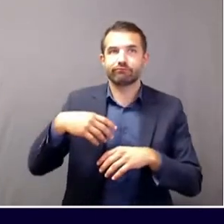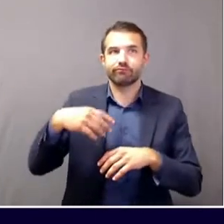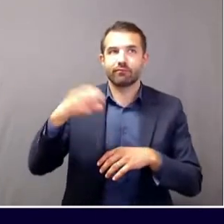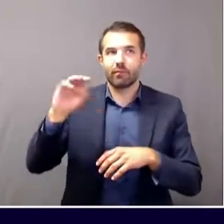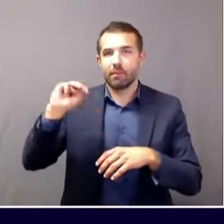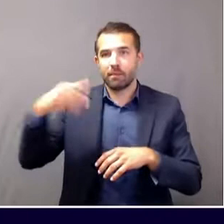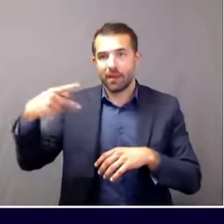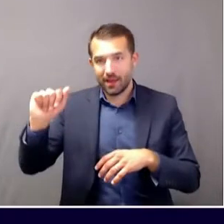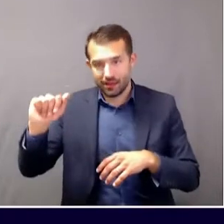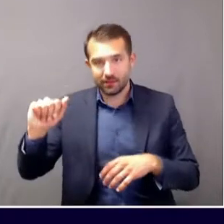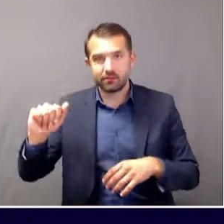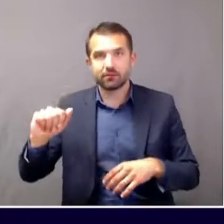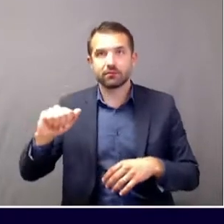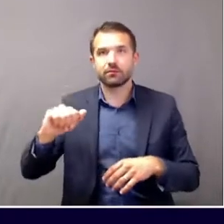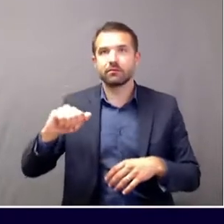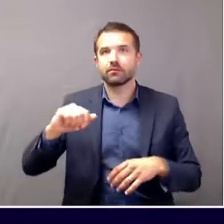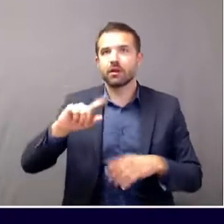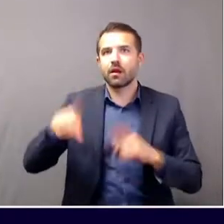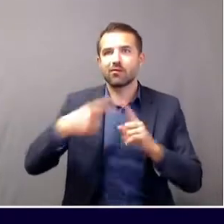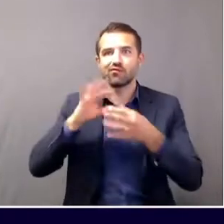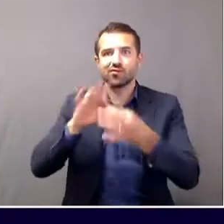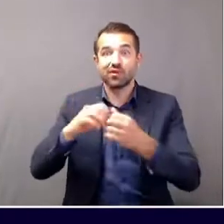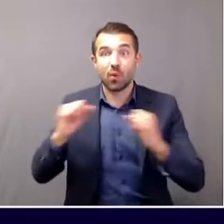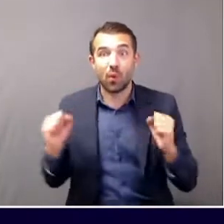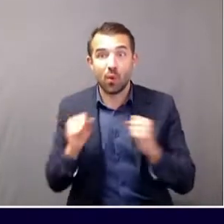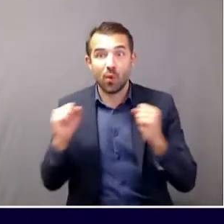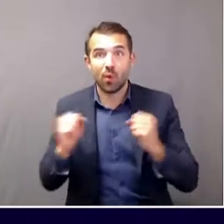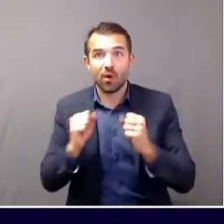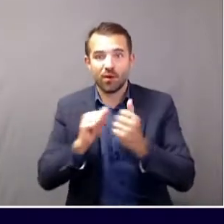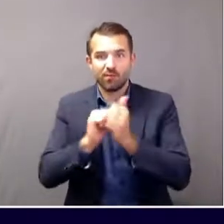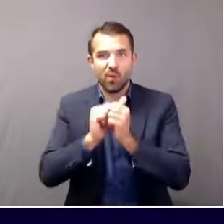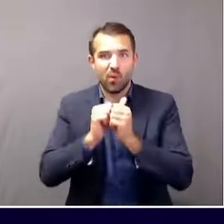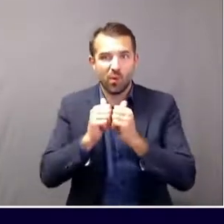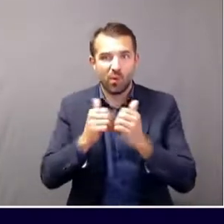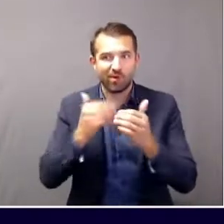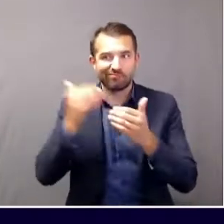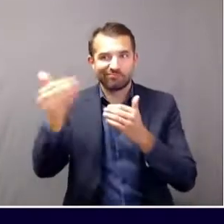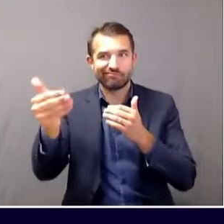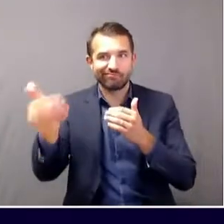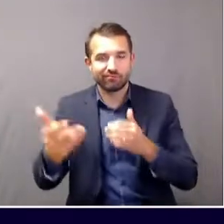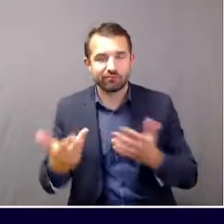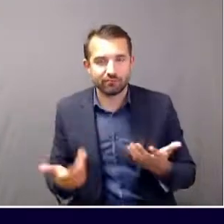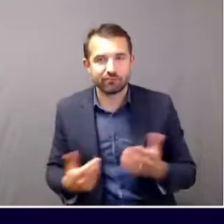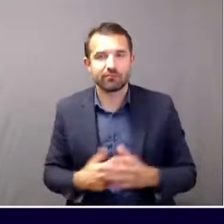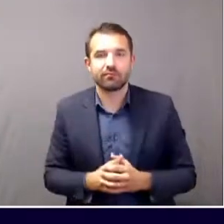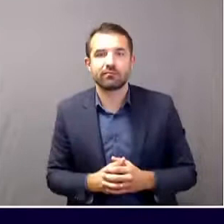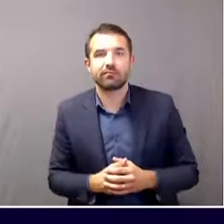so we are engaging with those